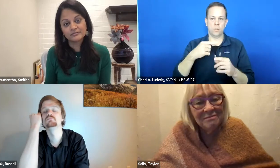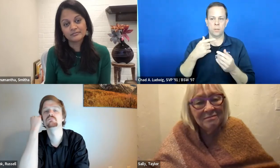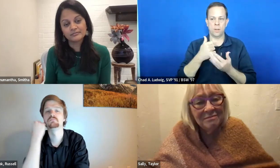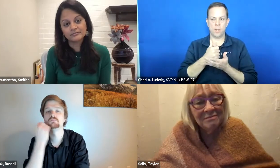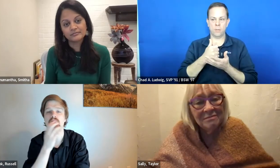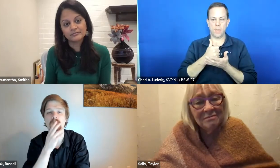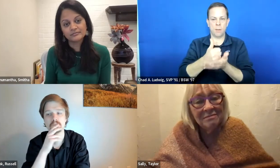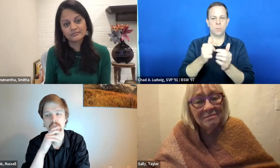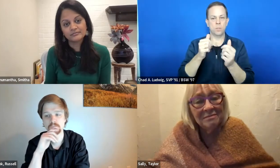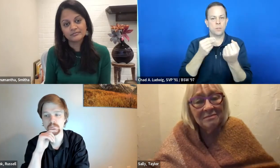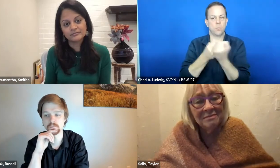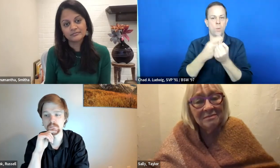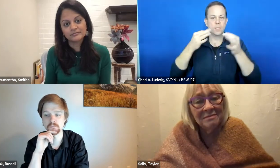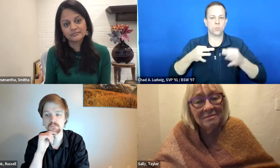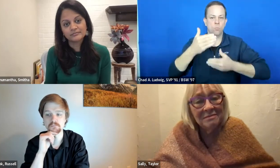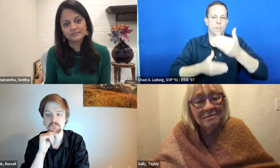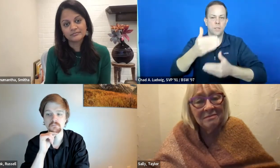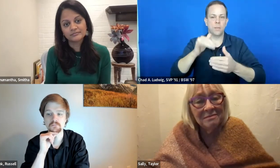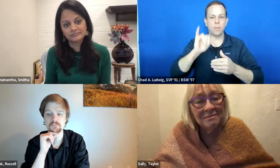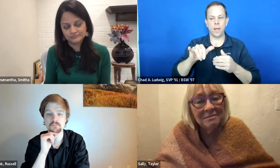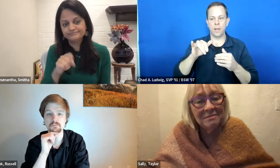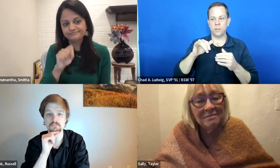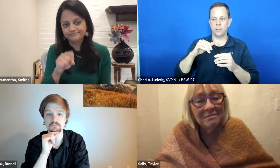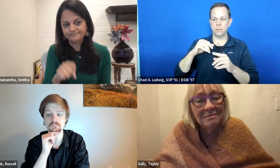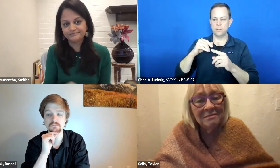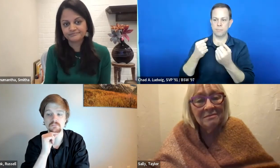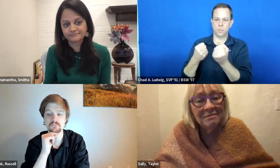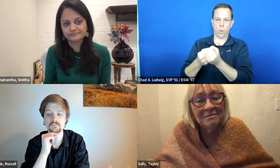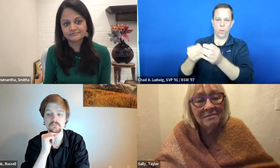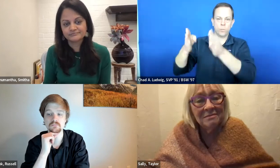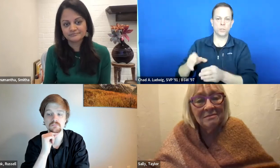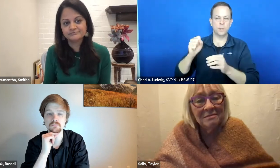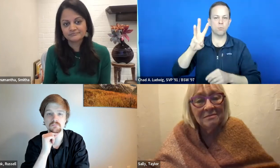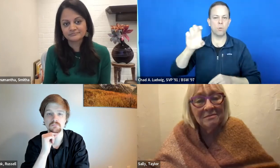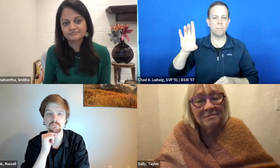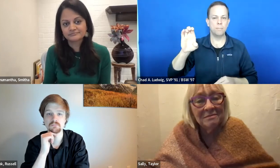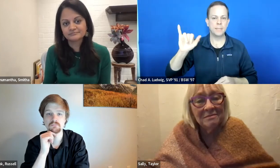Decisions are really the main point. We're able to assist in the decision-making process